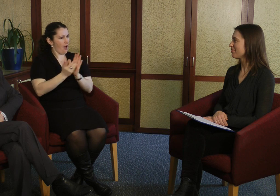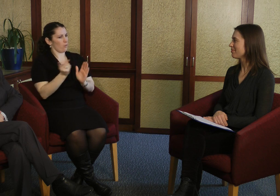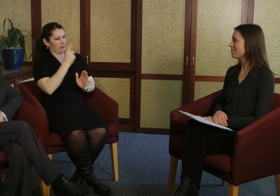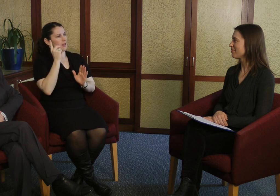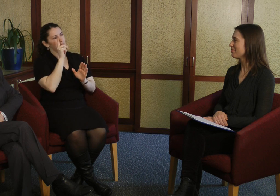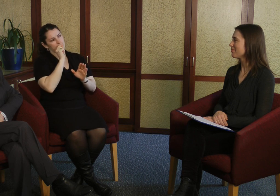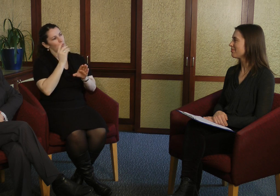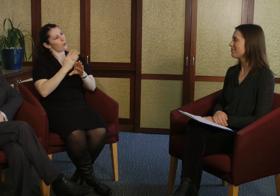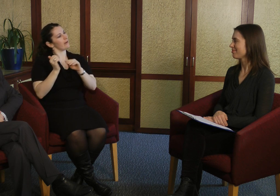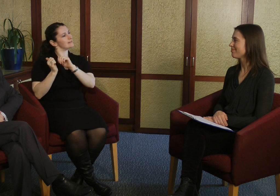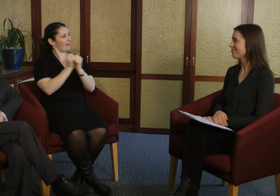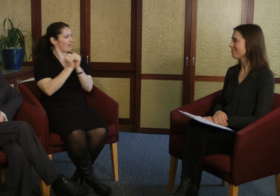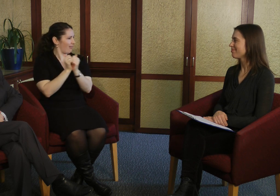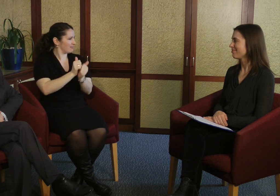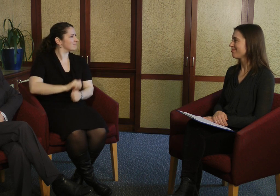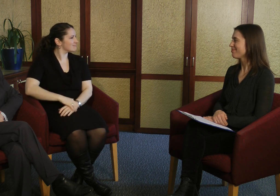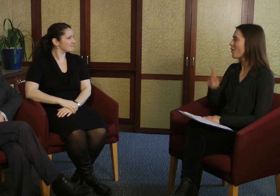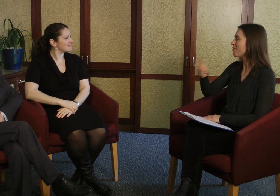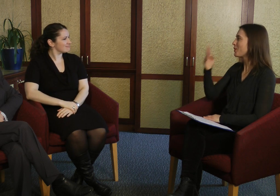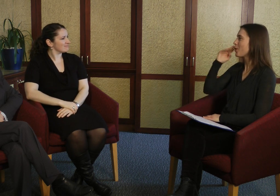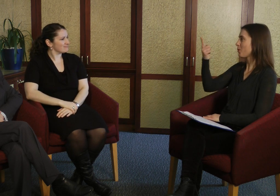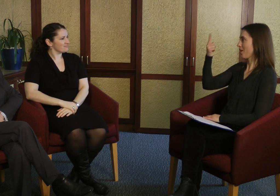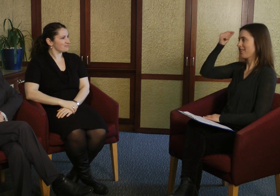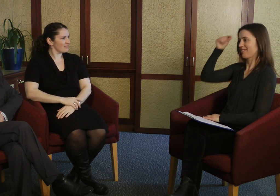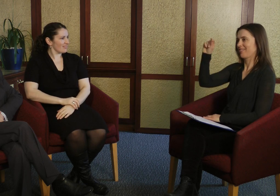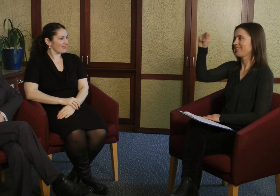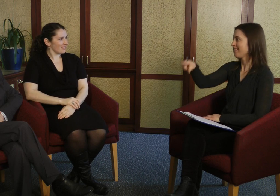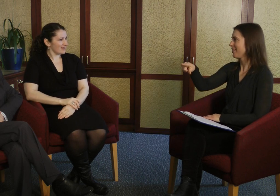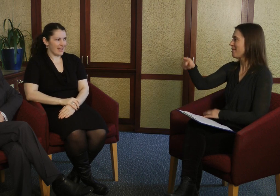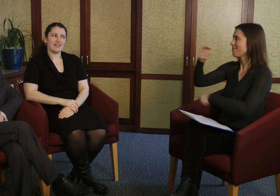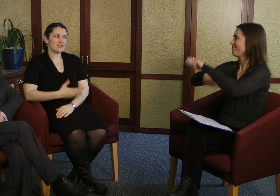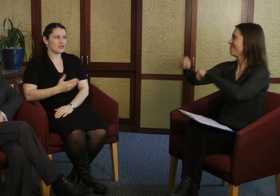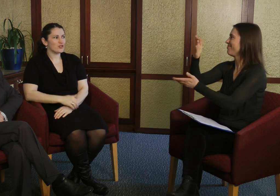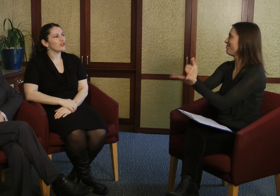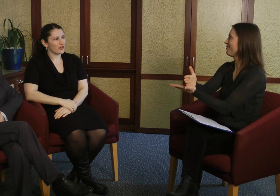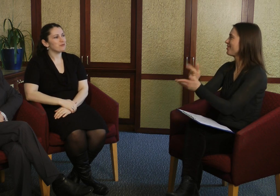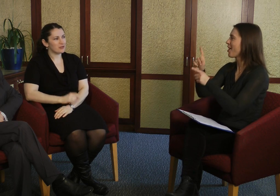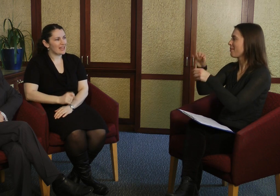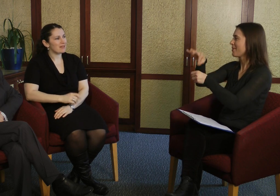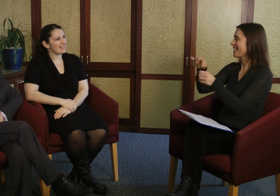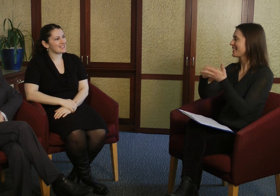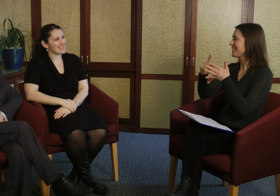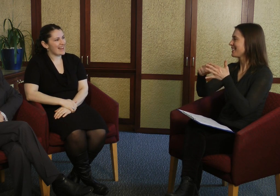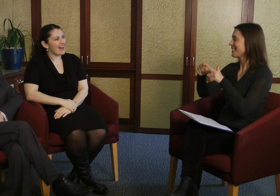N: Yeah that's true, you put that seed out there and something grows. That's fantastic